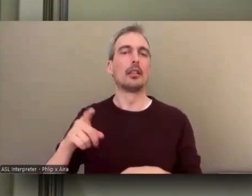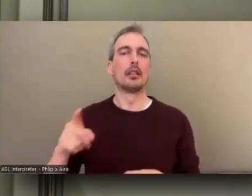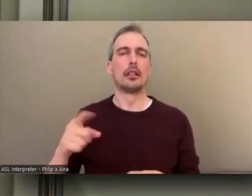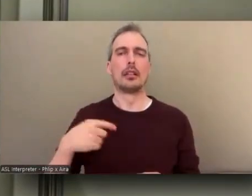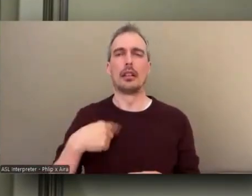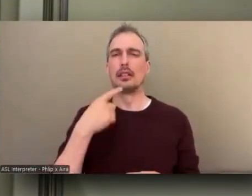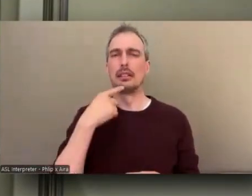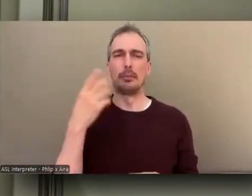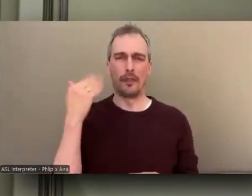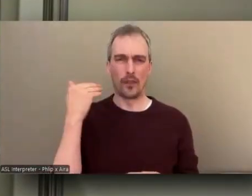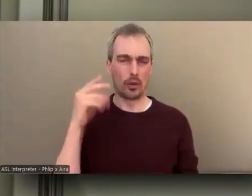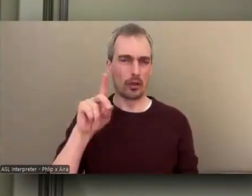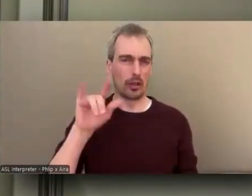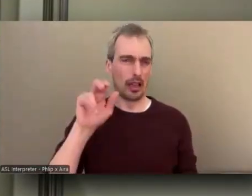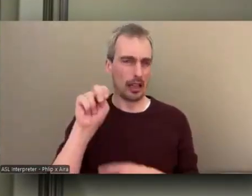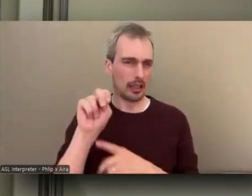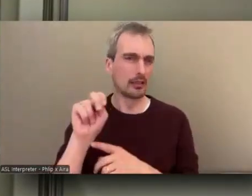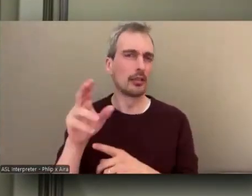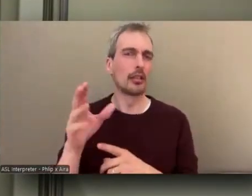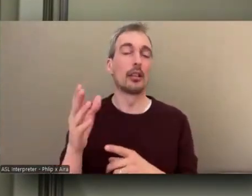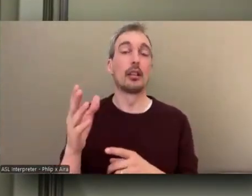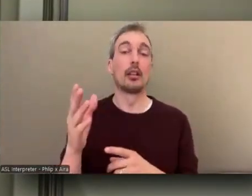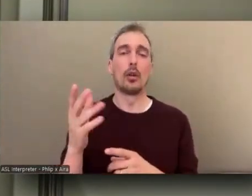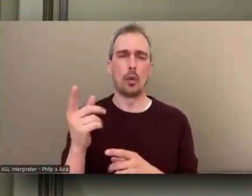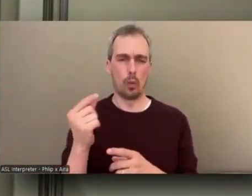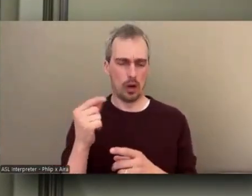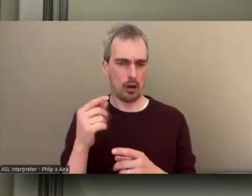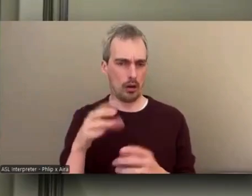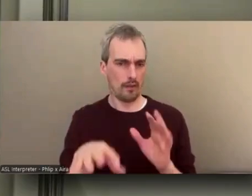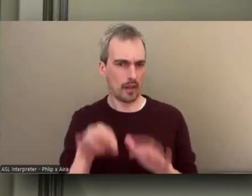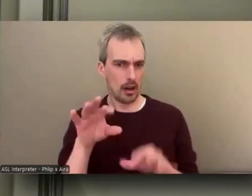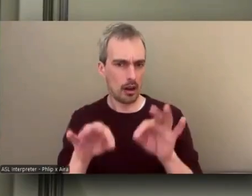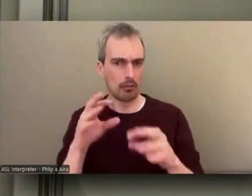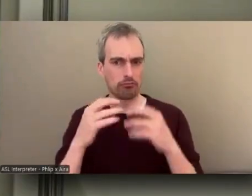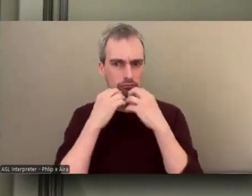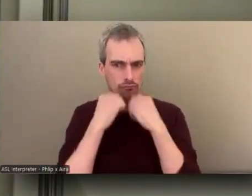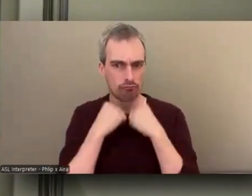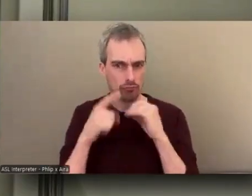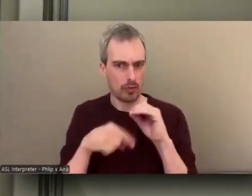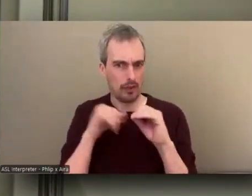found valuable about that was just the conversations that it prompted. You know, some people who...